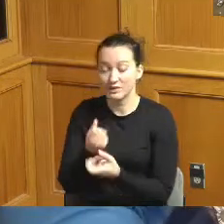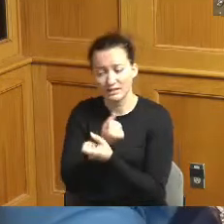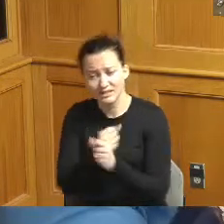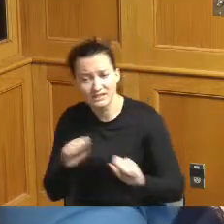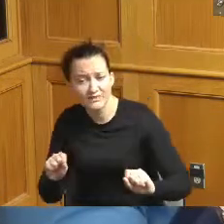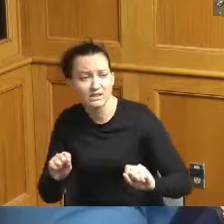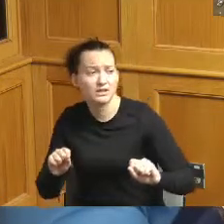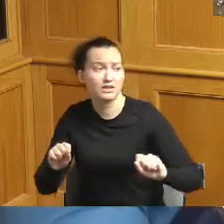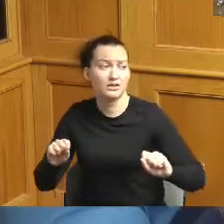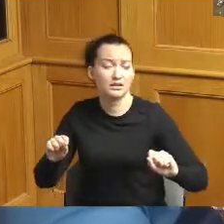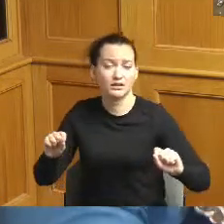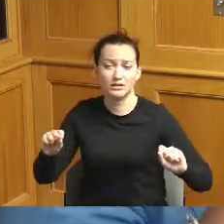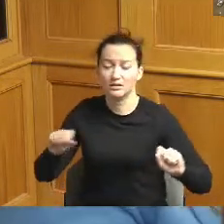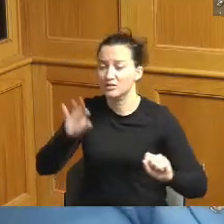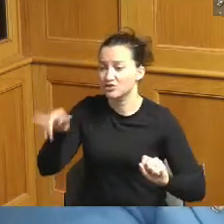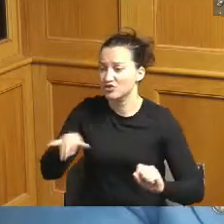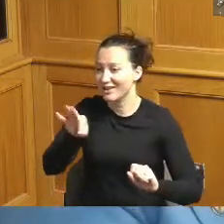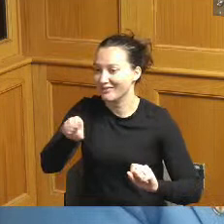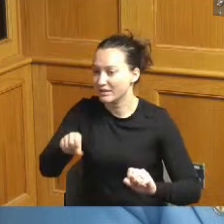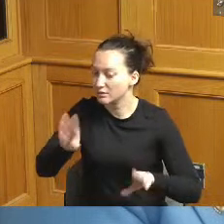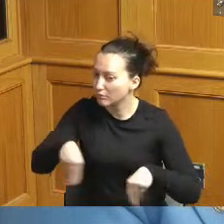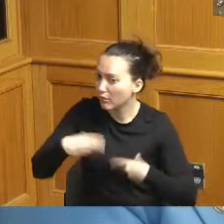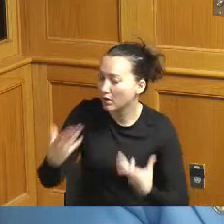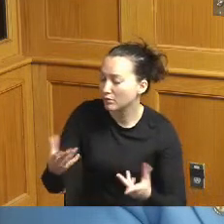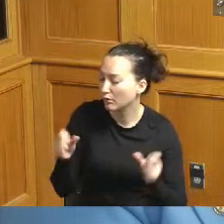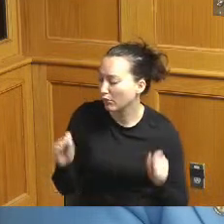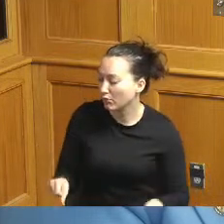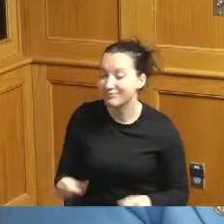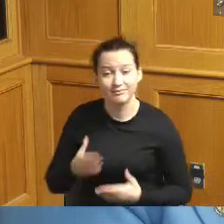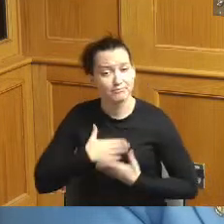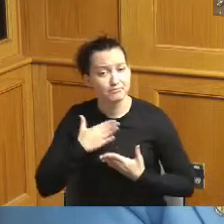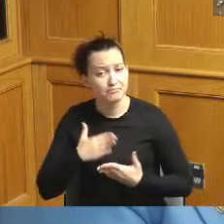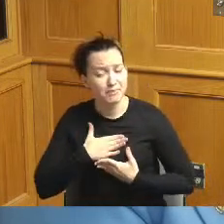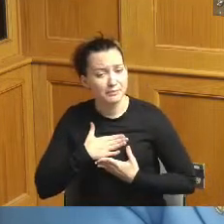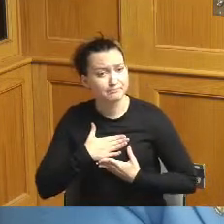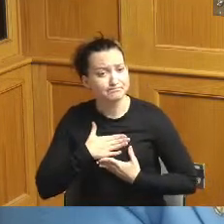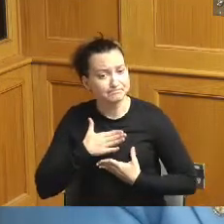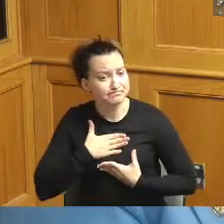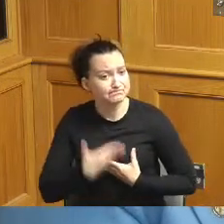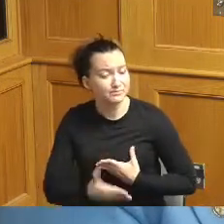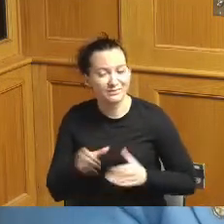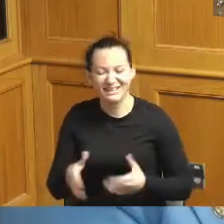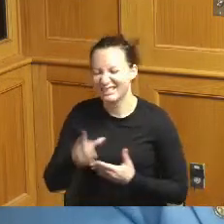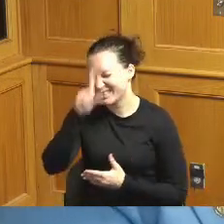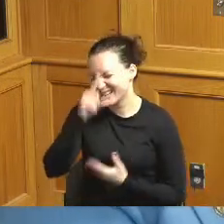net that JFS provides so I'm glad we're doing it this way I think it's easy for people to follow